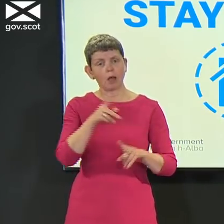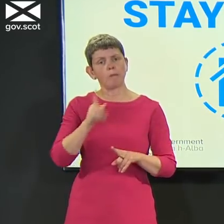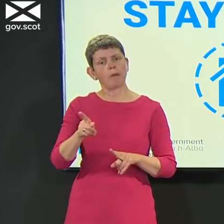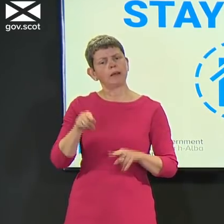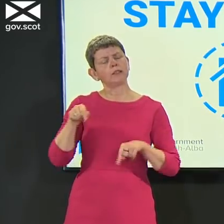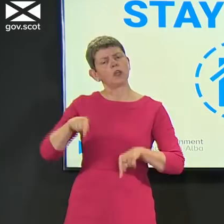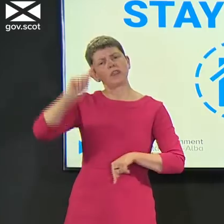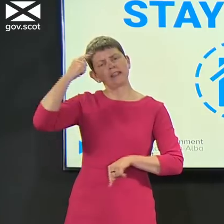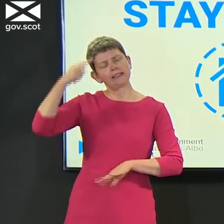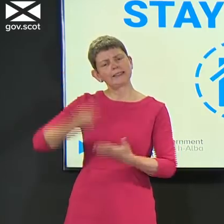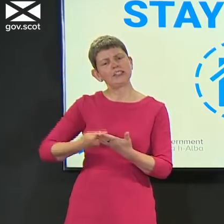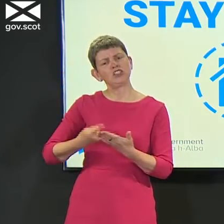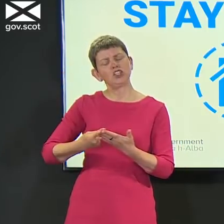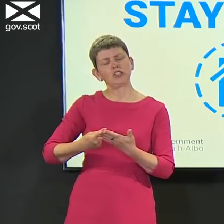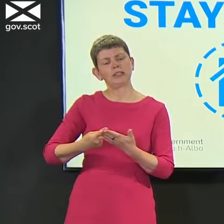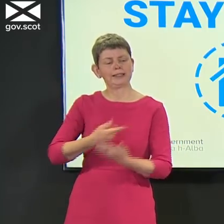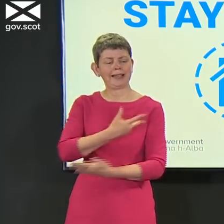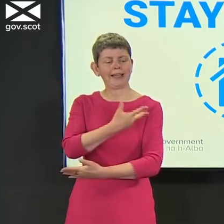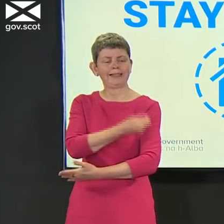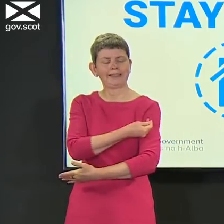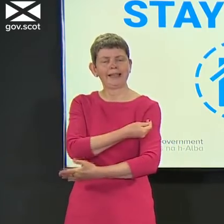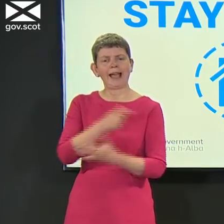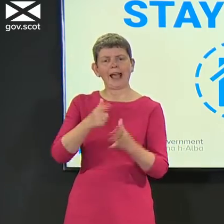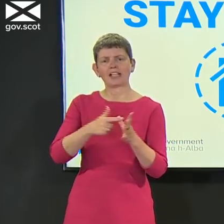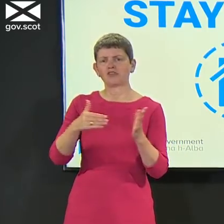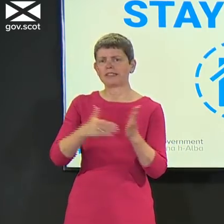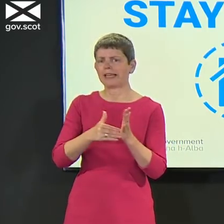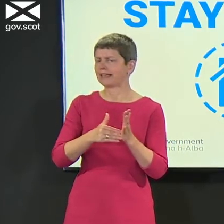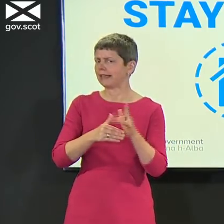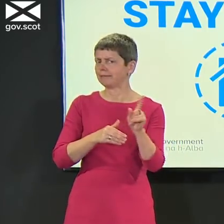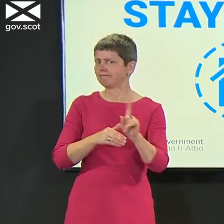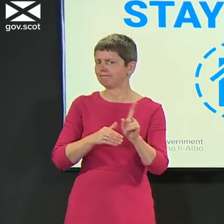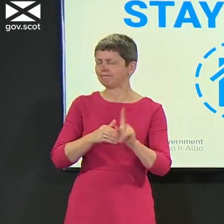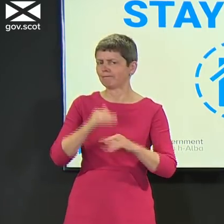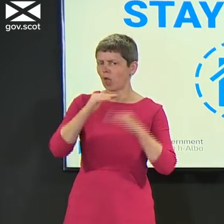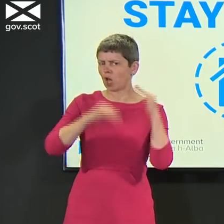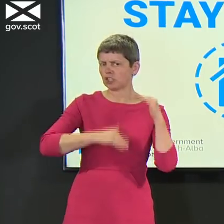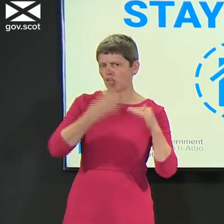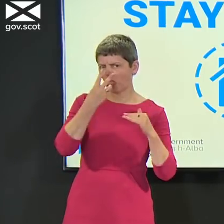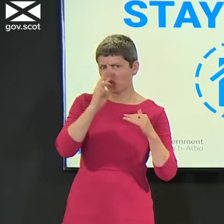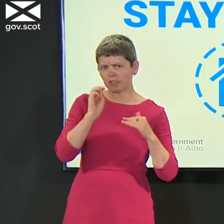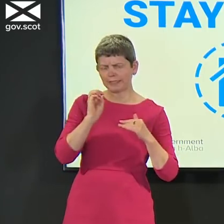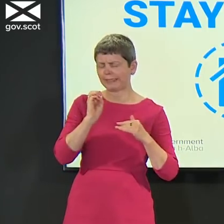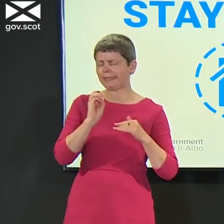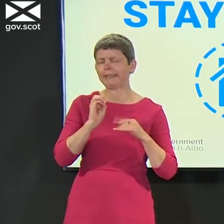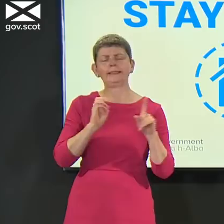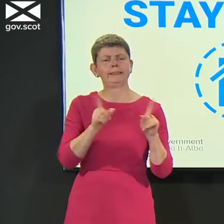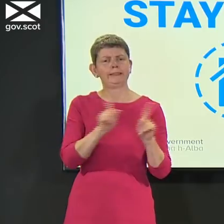AstraZeneca for the under 30s will in any material sense change our ability to meet the end of July